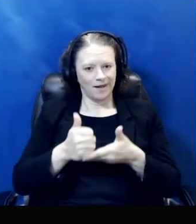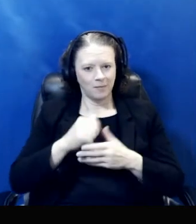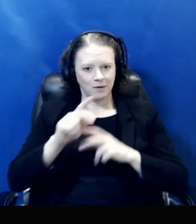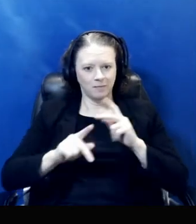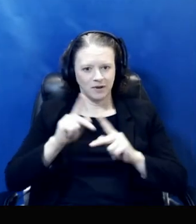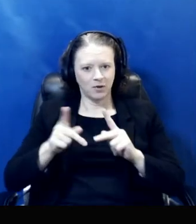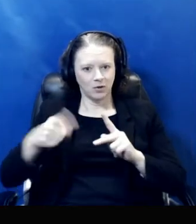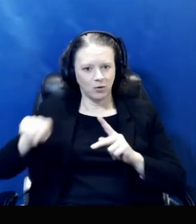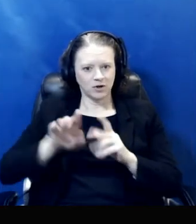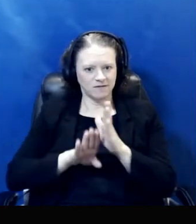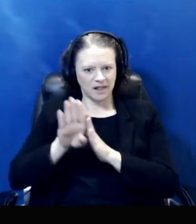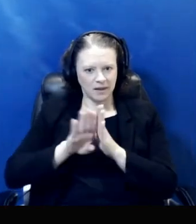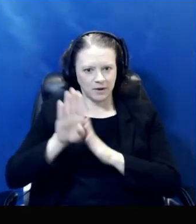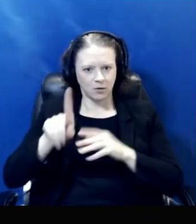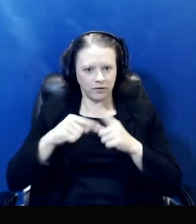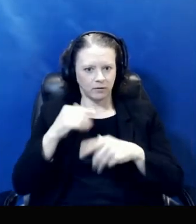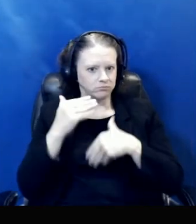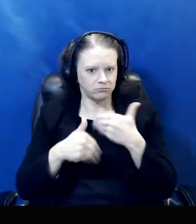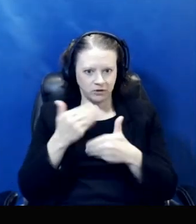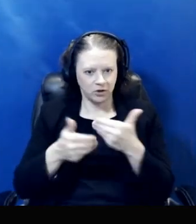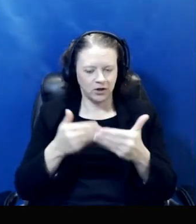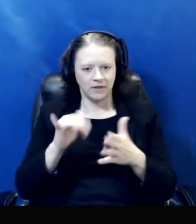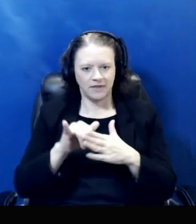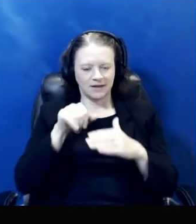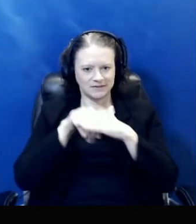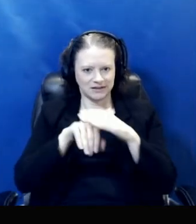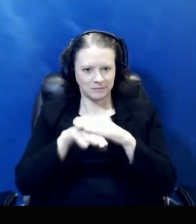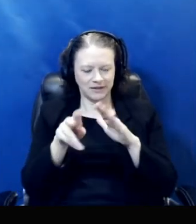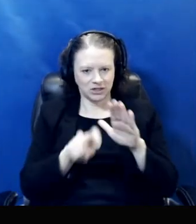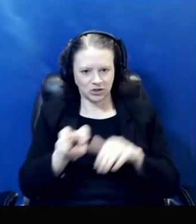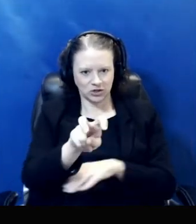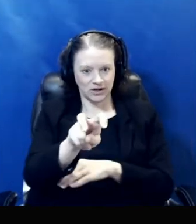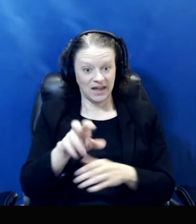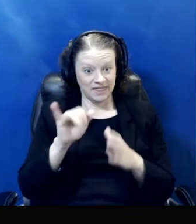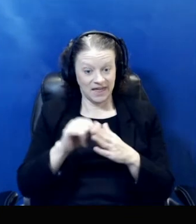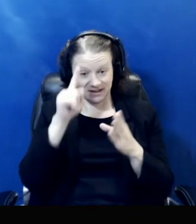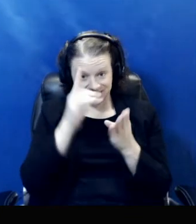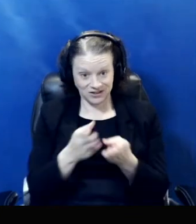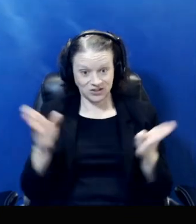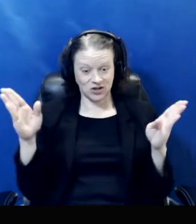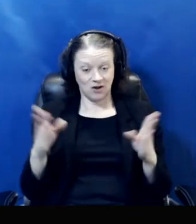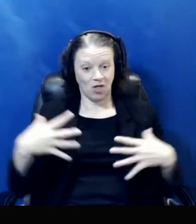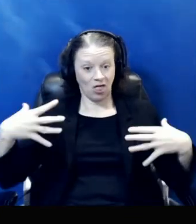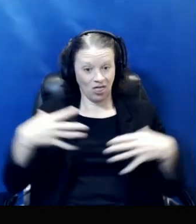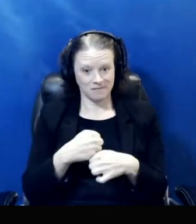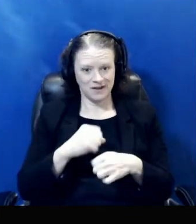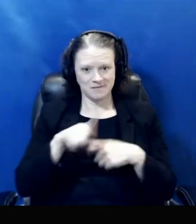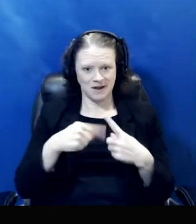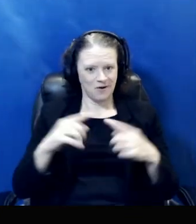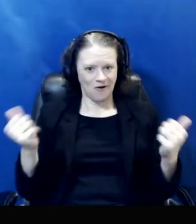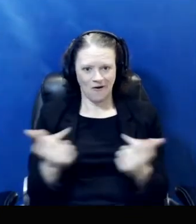So, there's the overview of all of the awesome work that the team has done in making all of these updates to the XAGs,